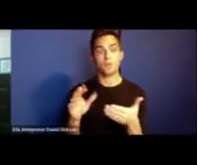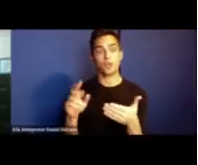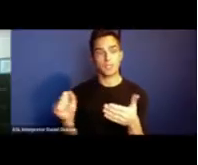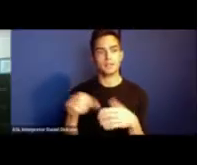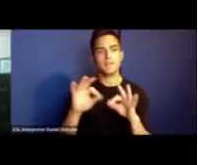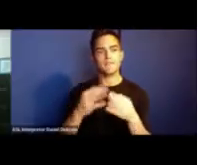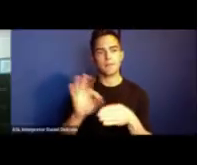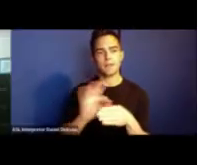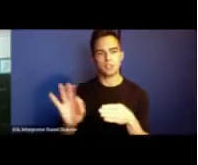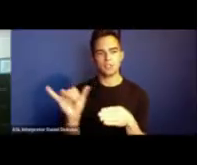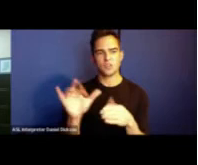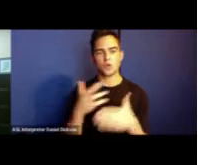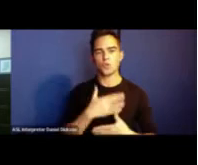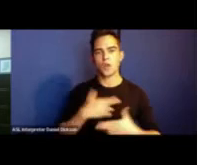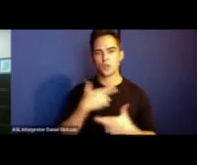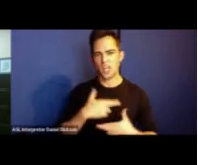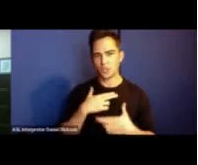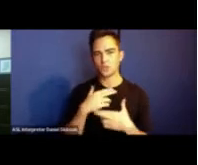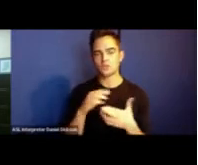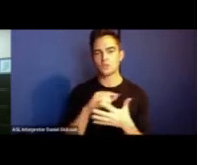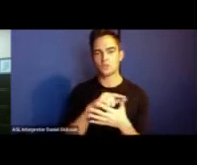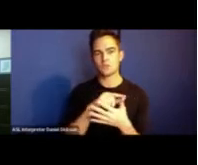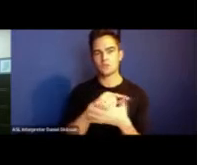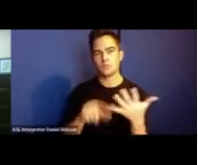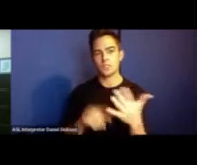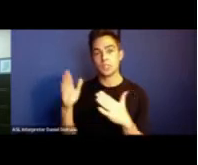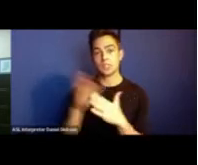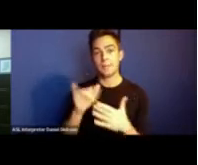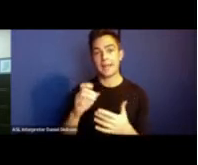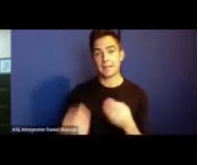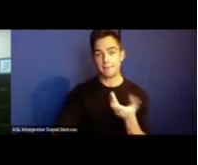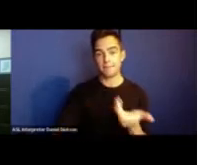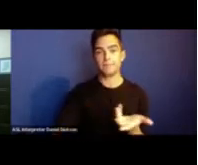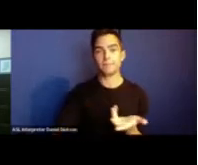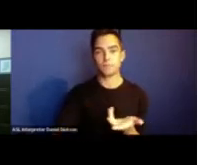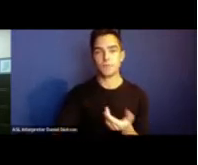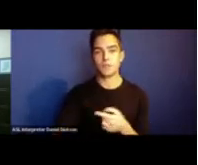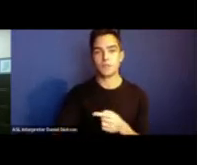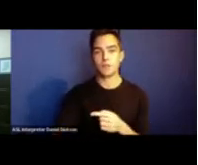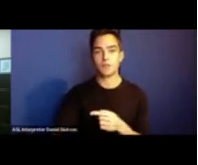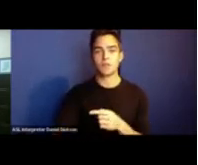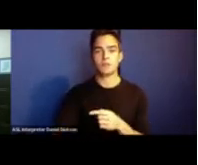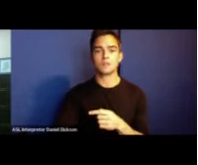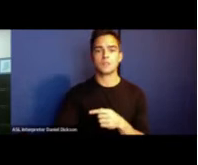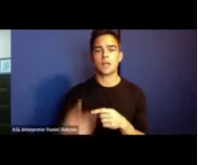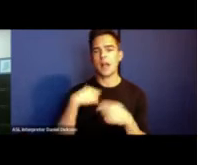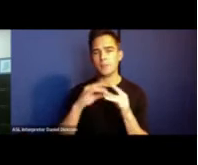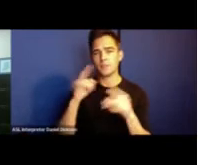recreational were the top top items. I'll mention that the list for those with serious